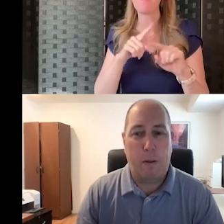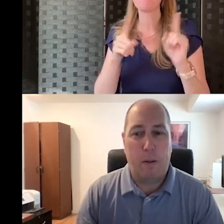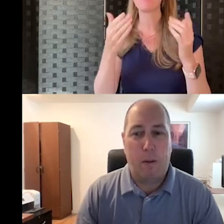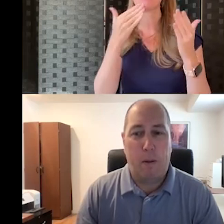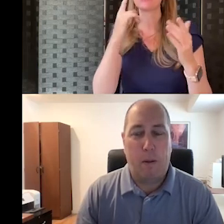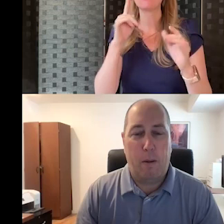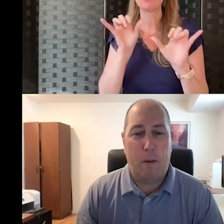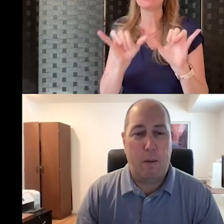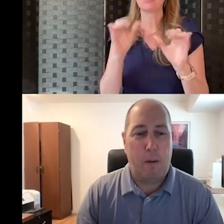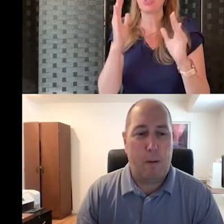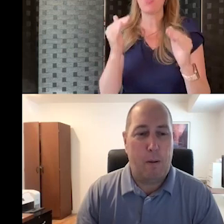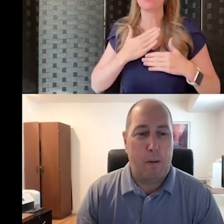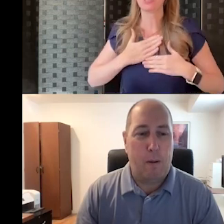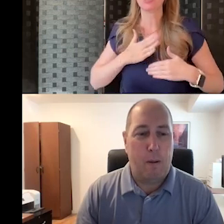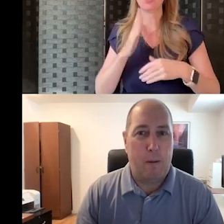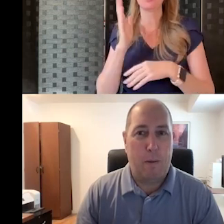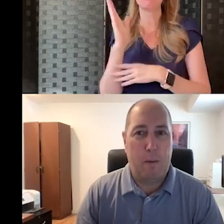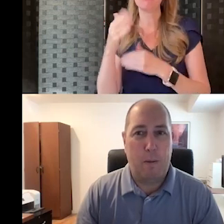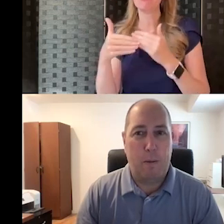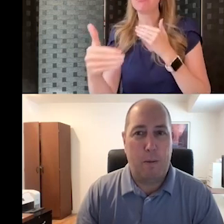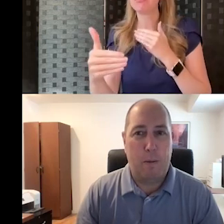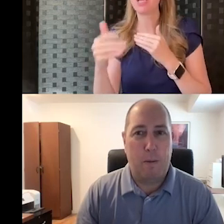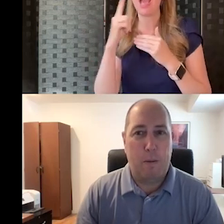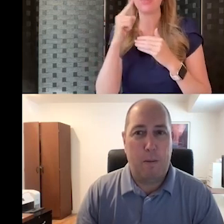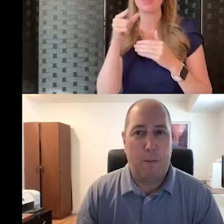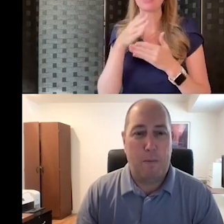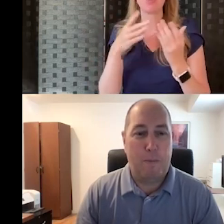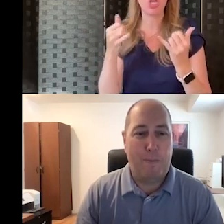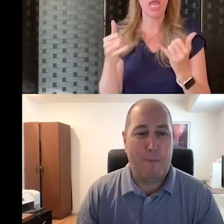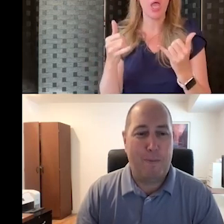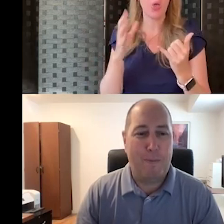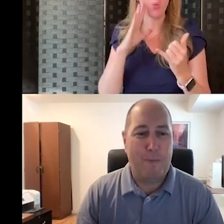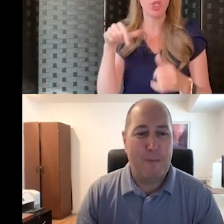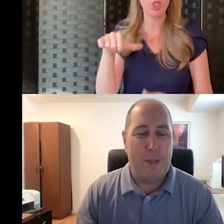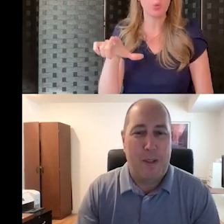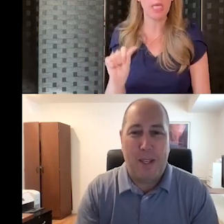hope you enjoy the remainder of the talks today and I think this is the part where we do Q&A.